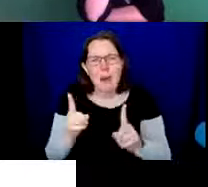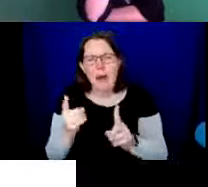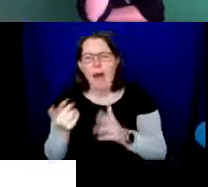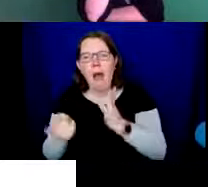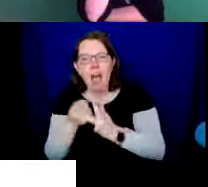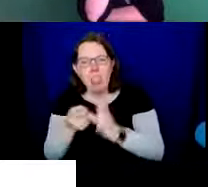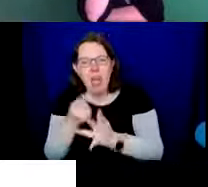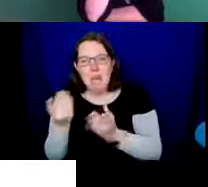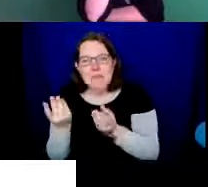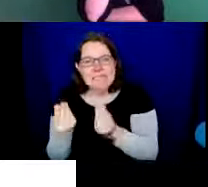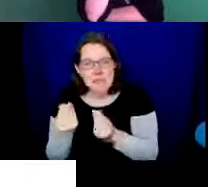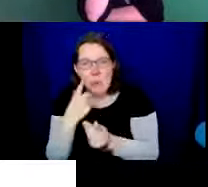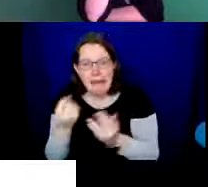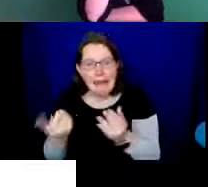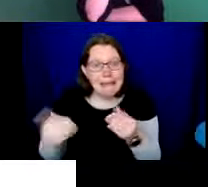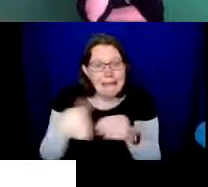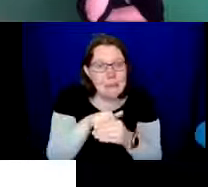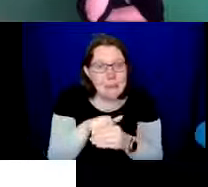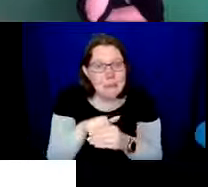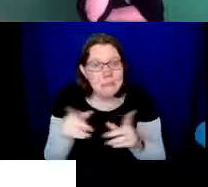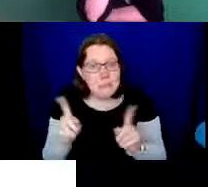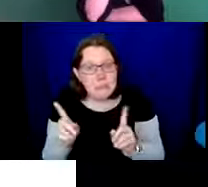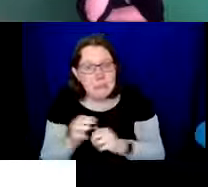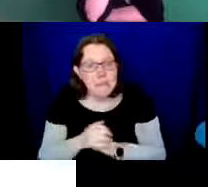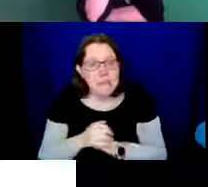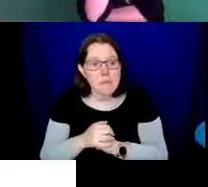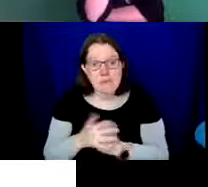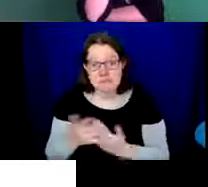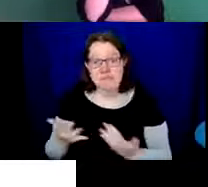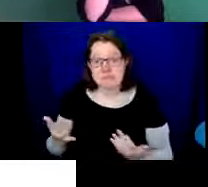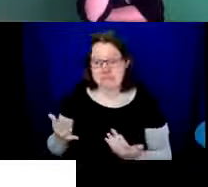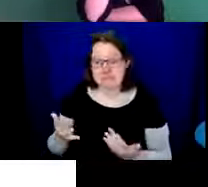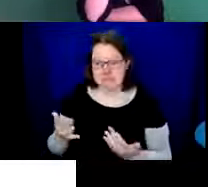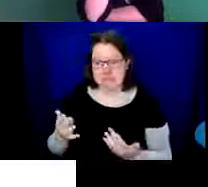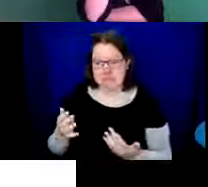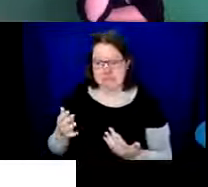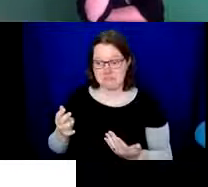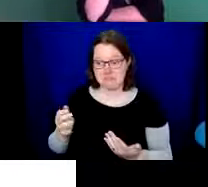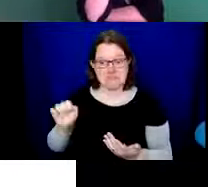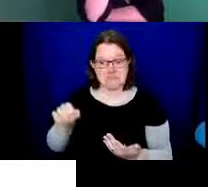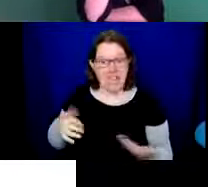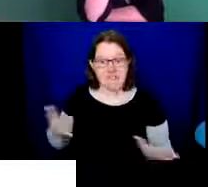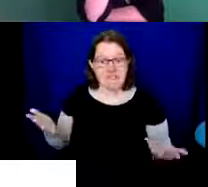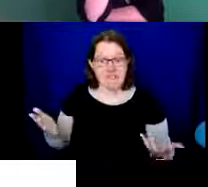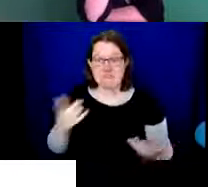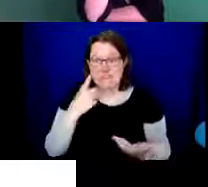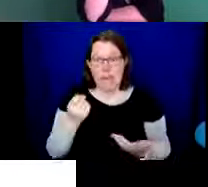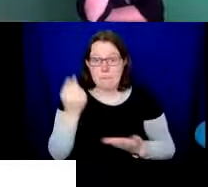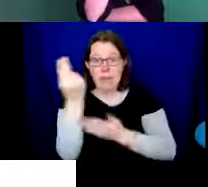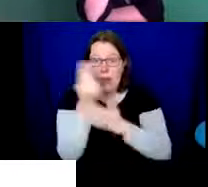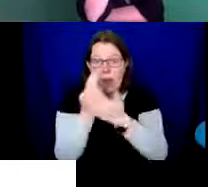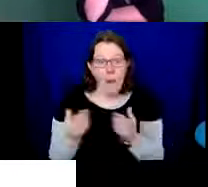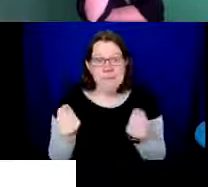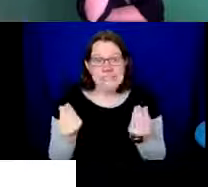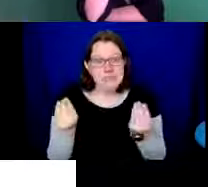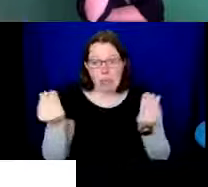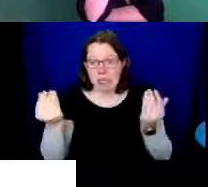um yes there's no reason why it couldn't be any artistic medium every time i think of what